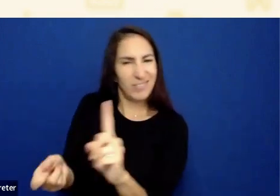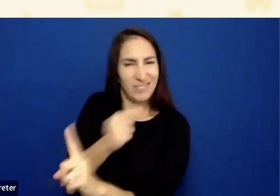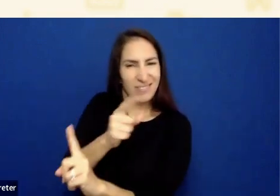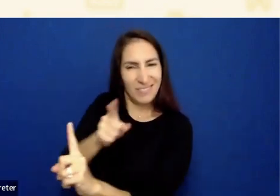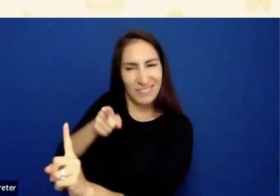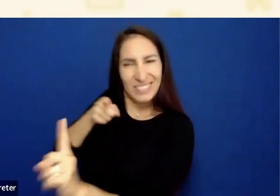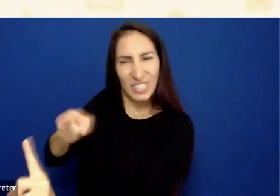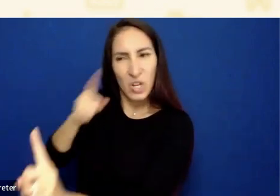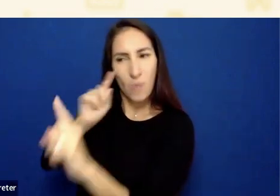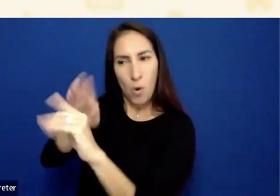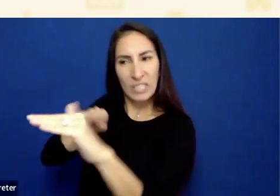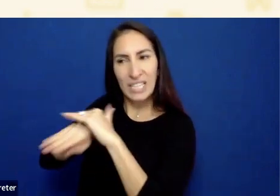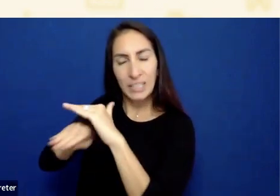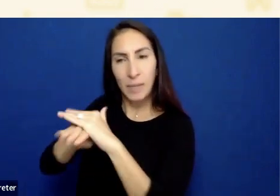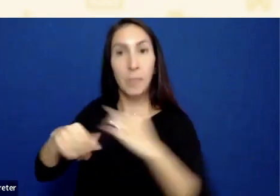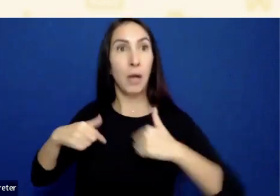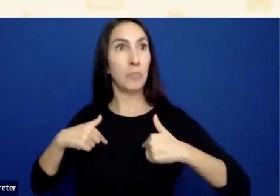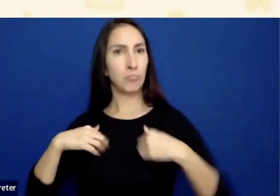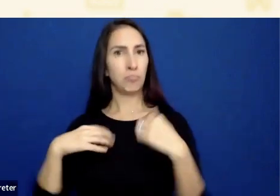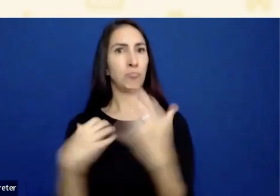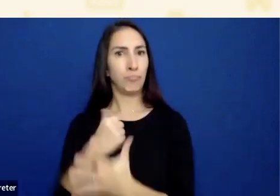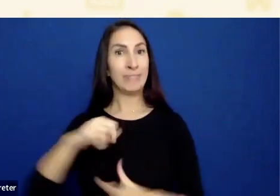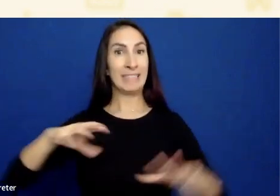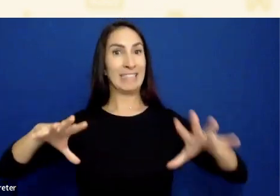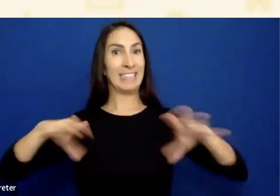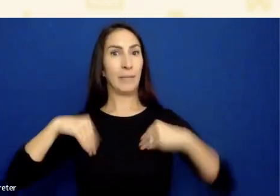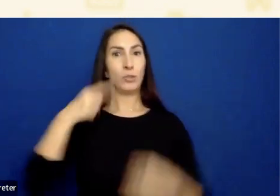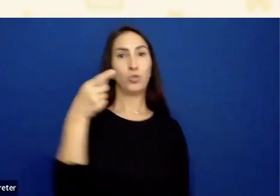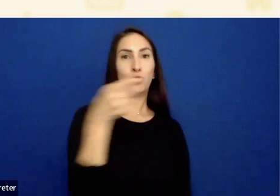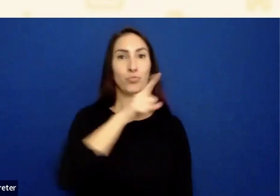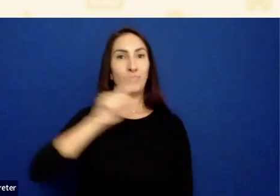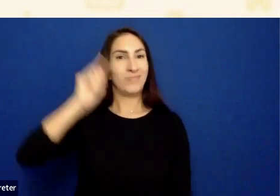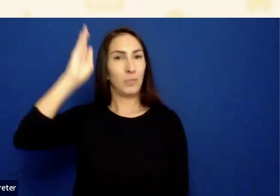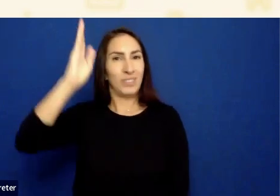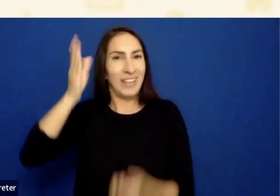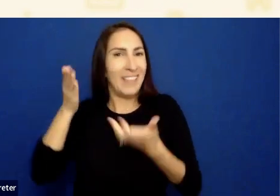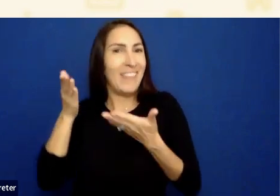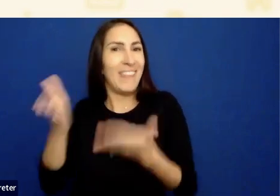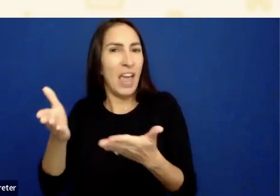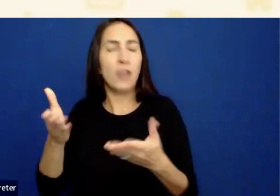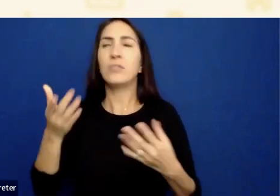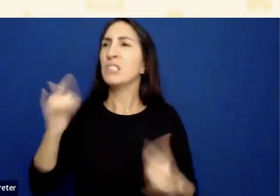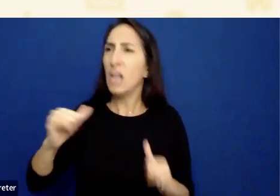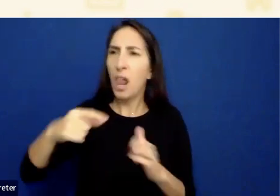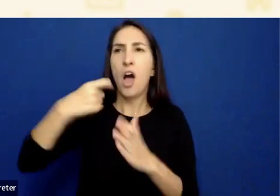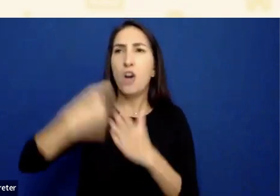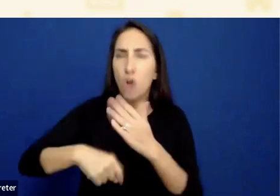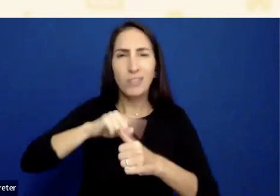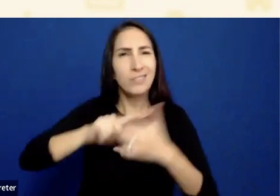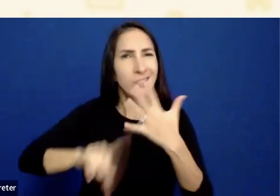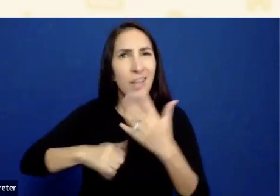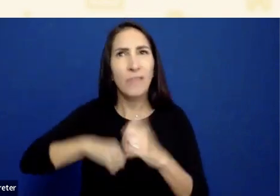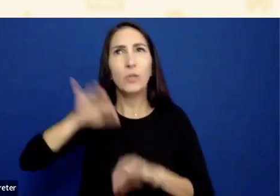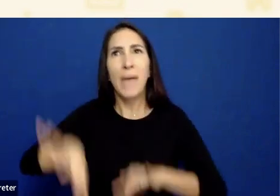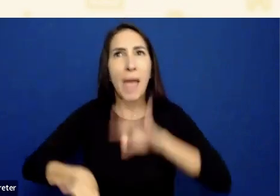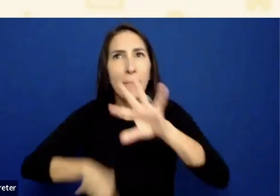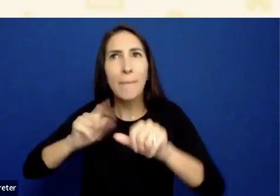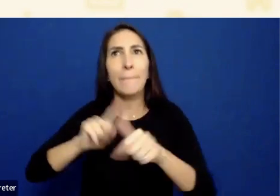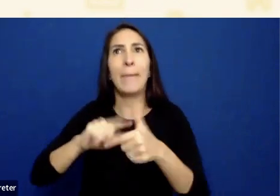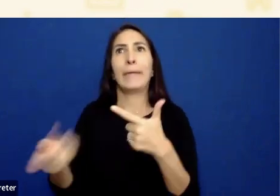but they've gotten a talk accepted. There's still cost associated with that; travel, all of that stuff. So that's another audience for the GAAD Speakers Fund.